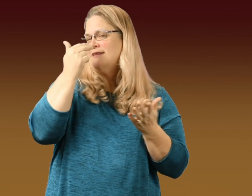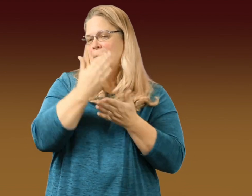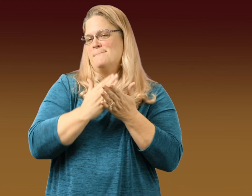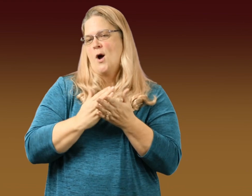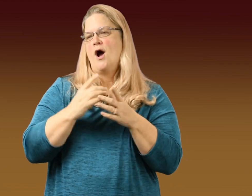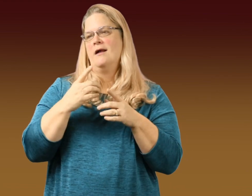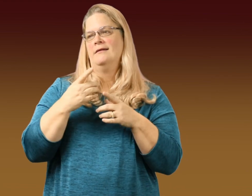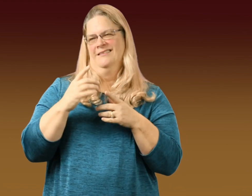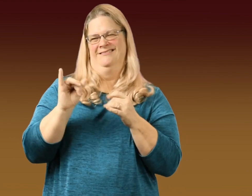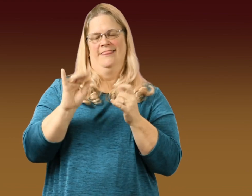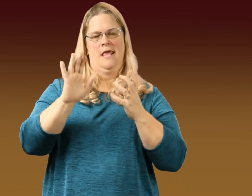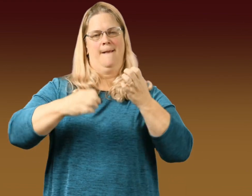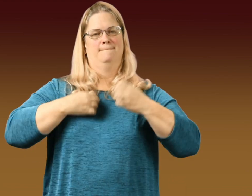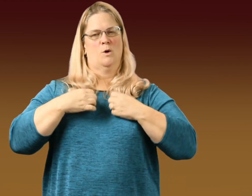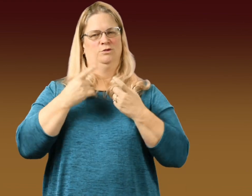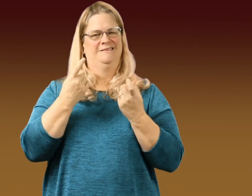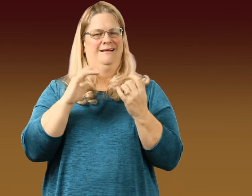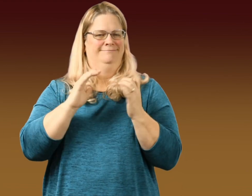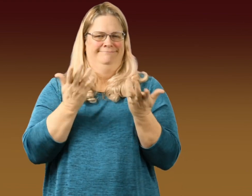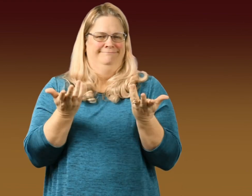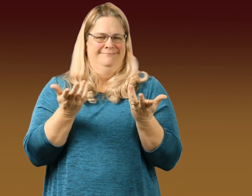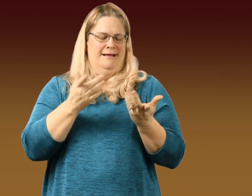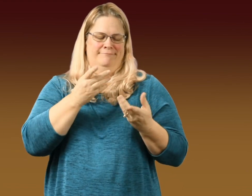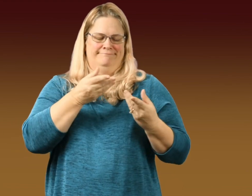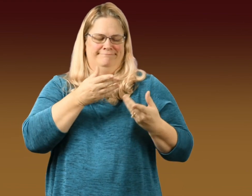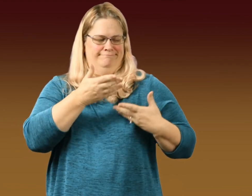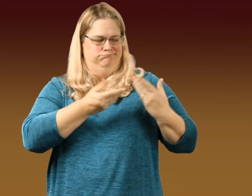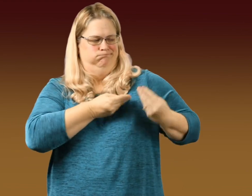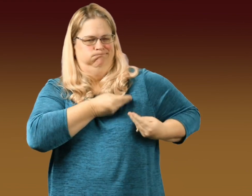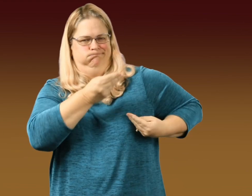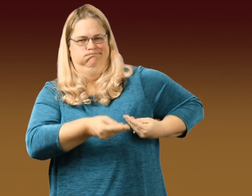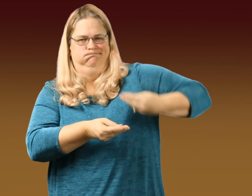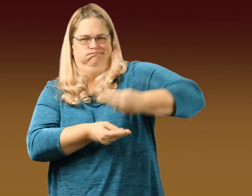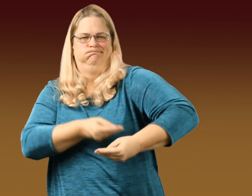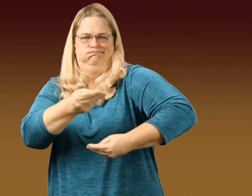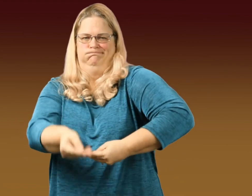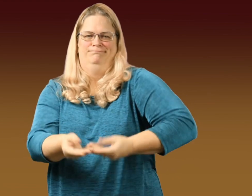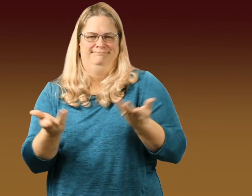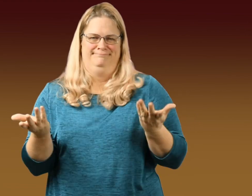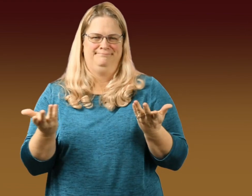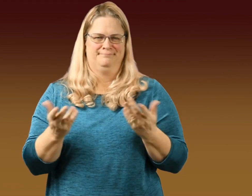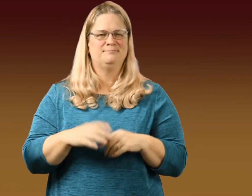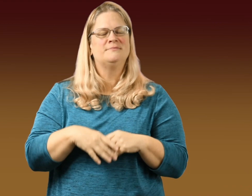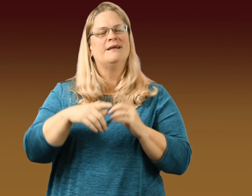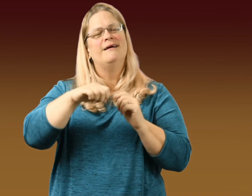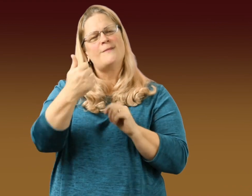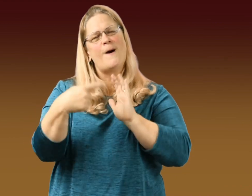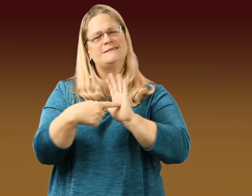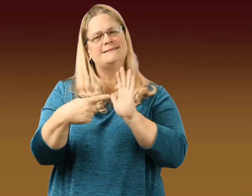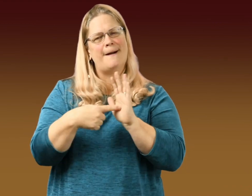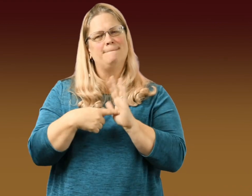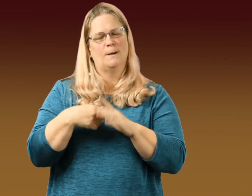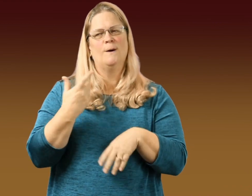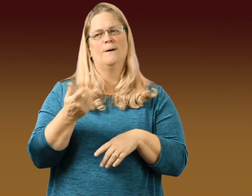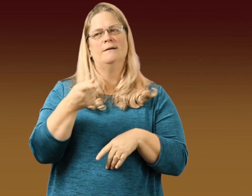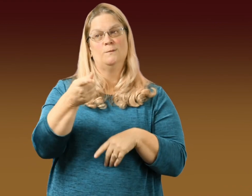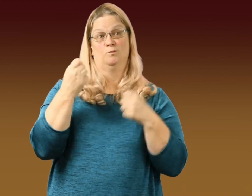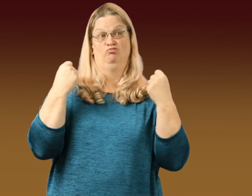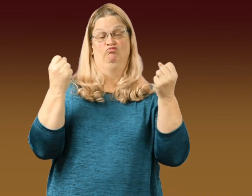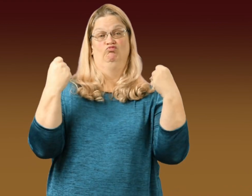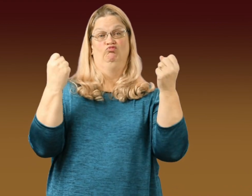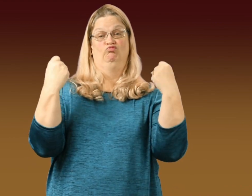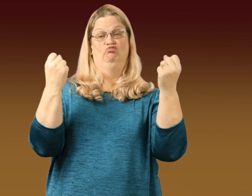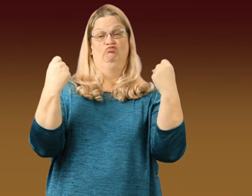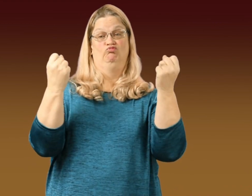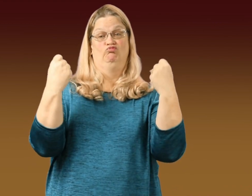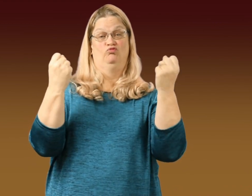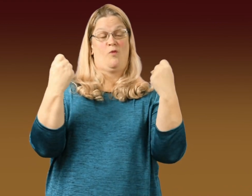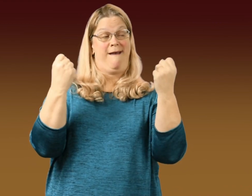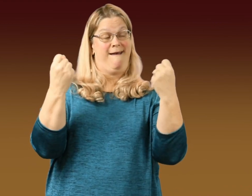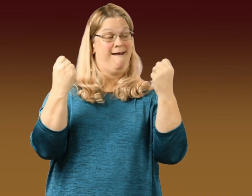That's the funny part, and emotional states can be carried on, can be passed on.